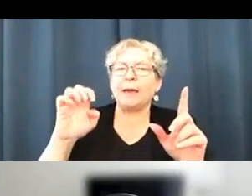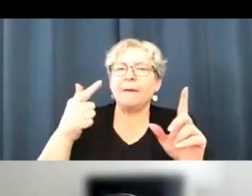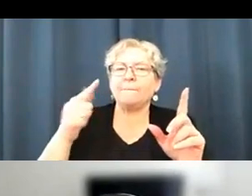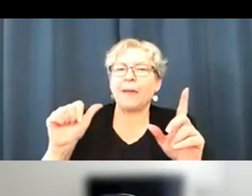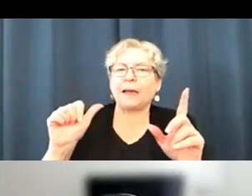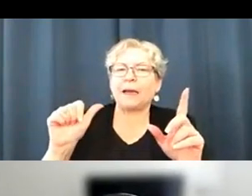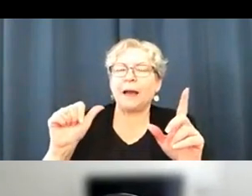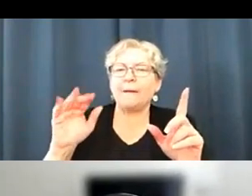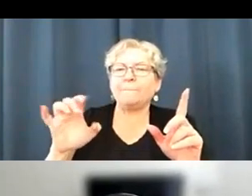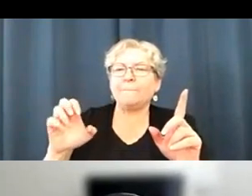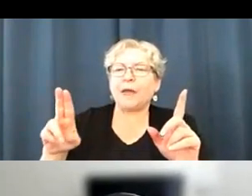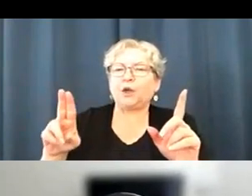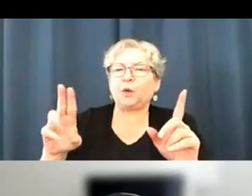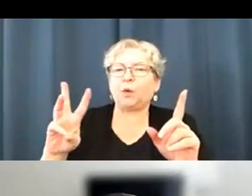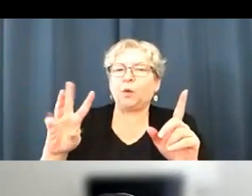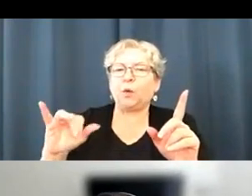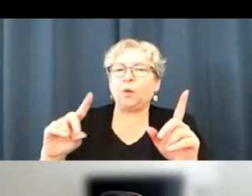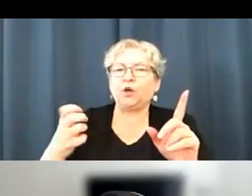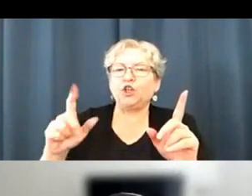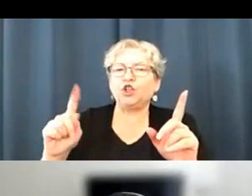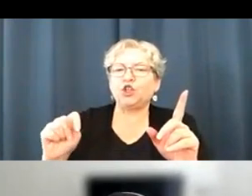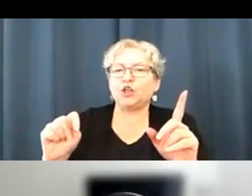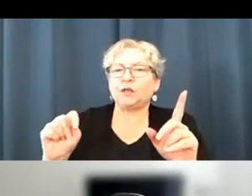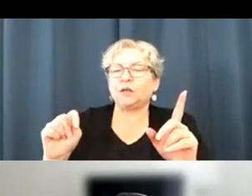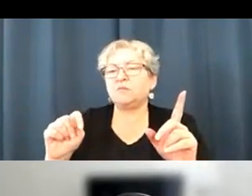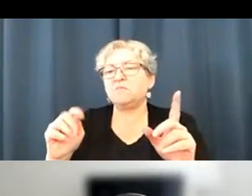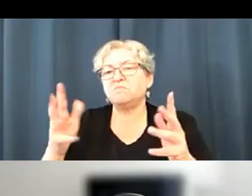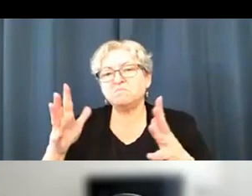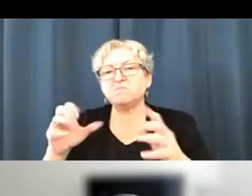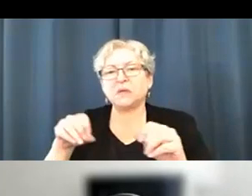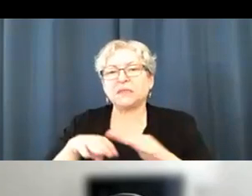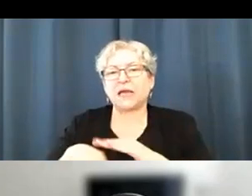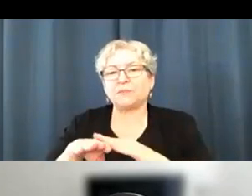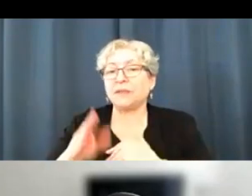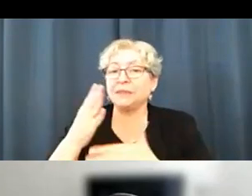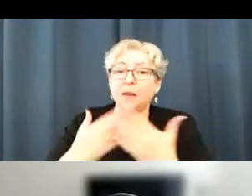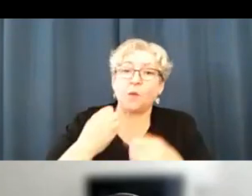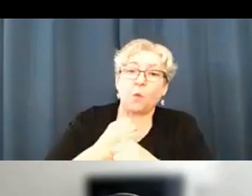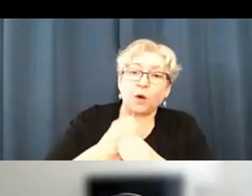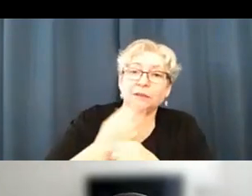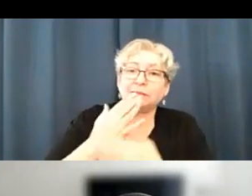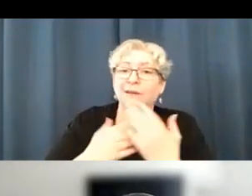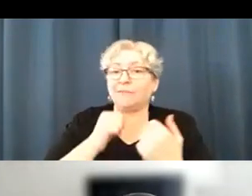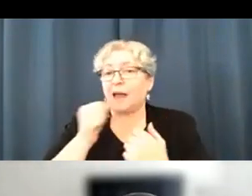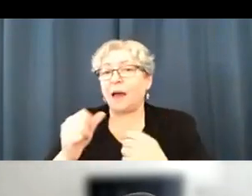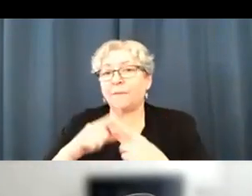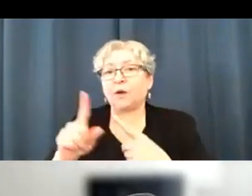which is fairly partially accessible. There are parts that don't work very well, but you can use this and be successful,